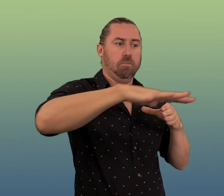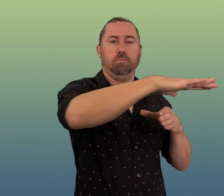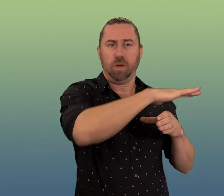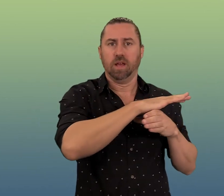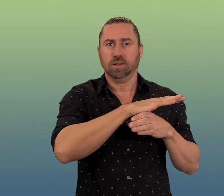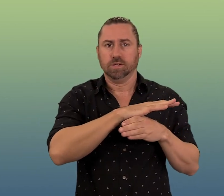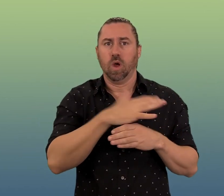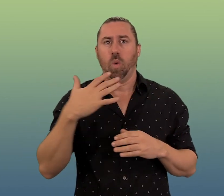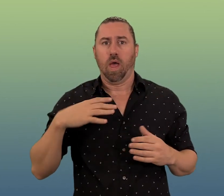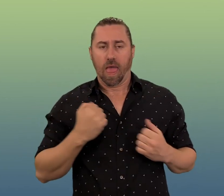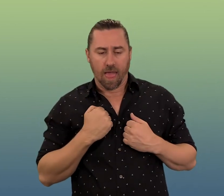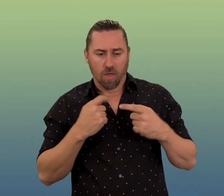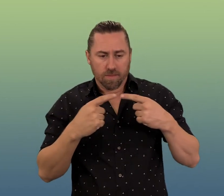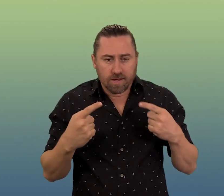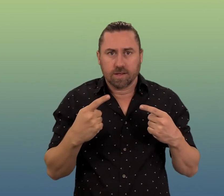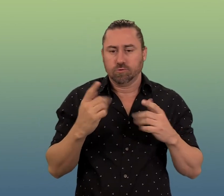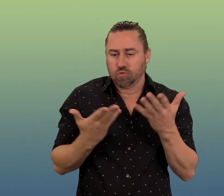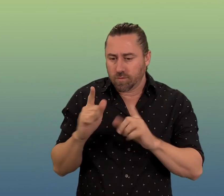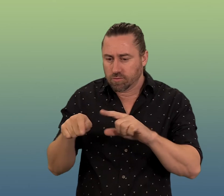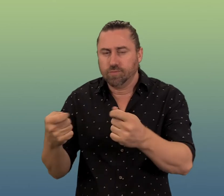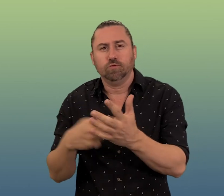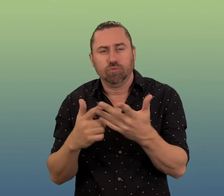and begin transformation of our products and services